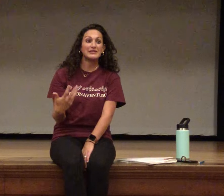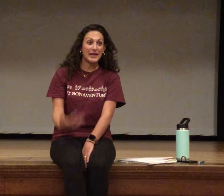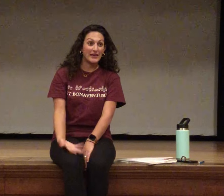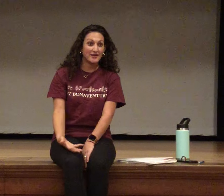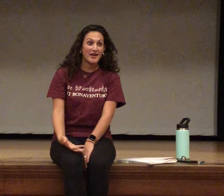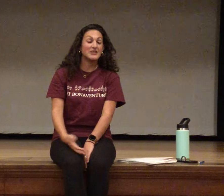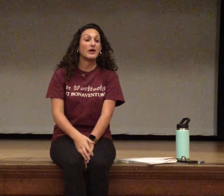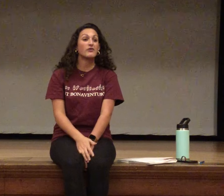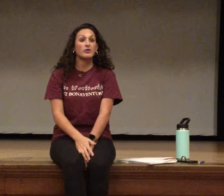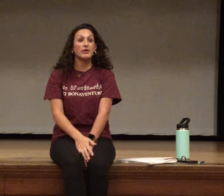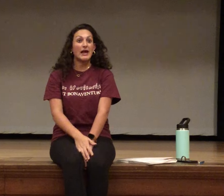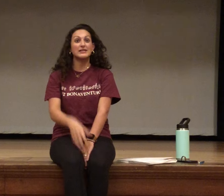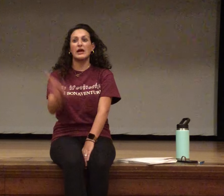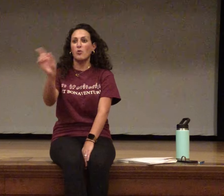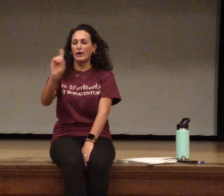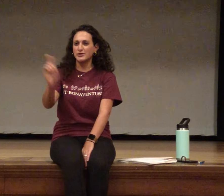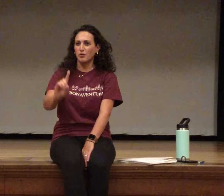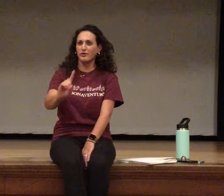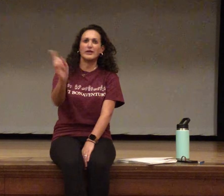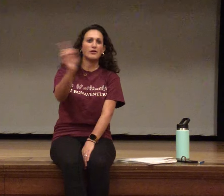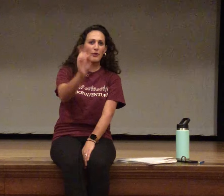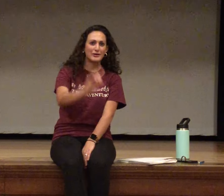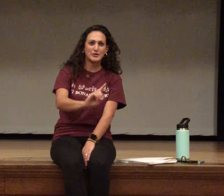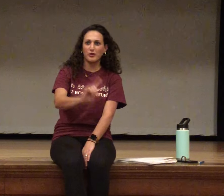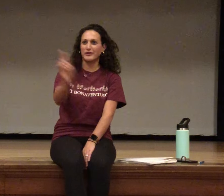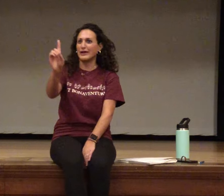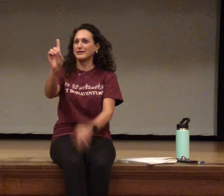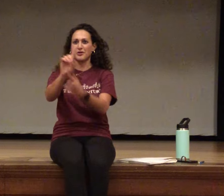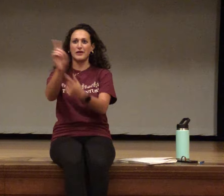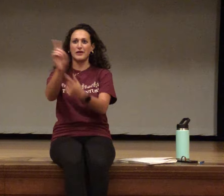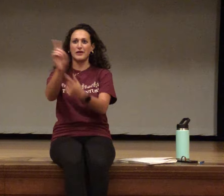always late and so everyone would be asking where's Dorothy where's Dorothy and so they